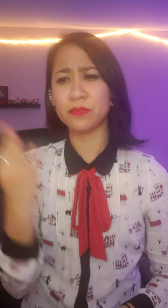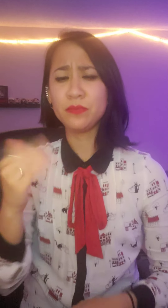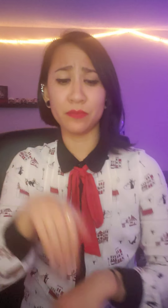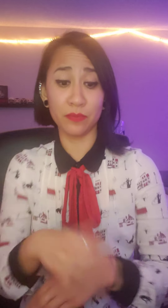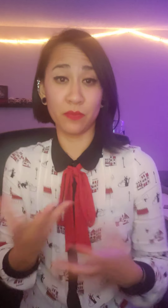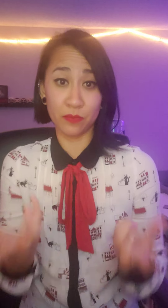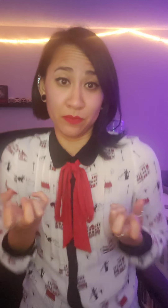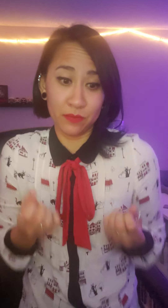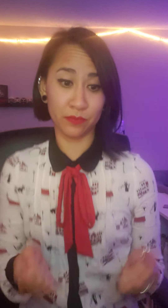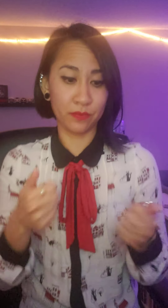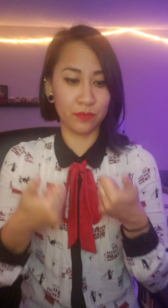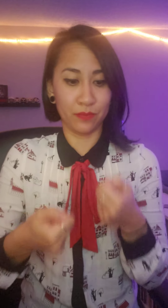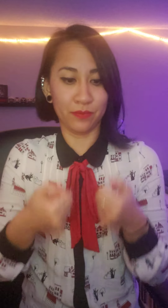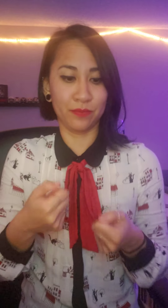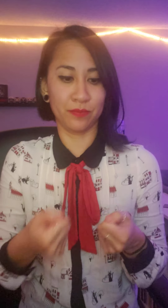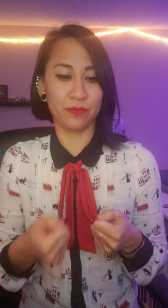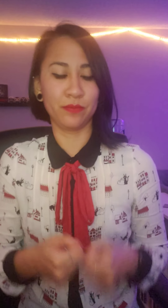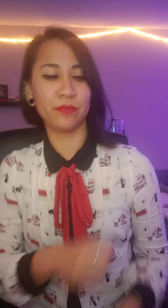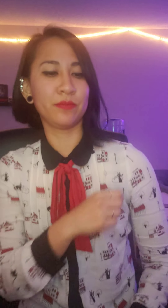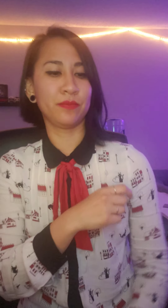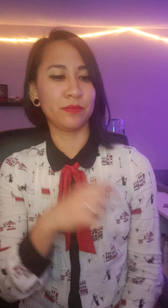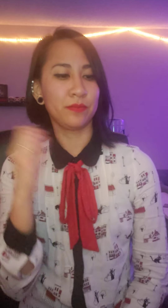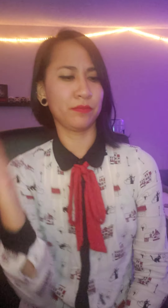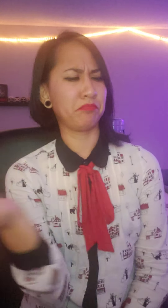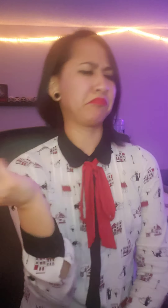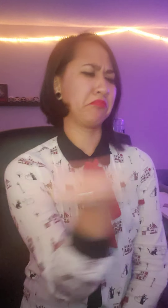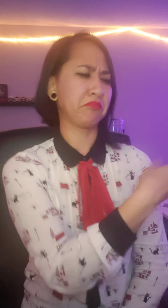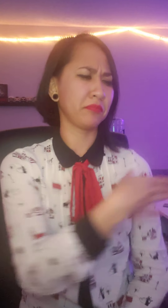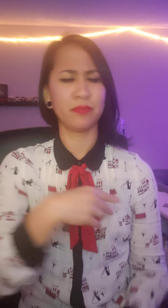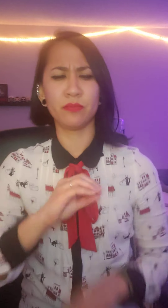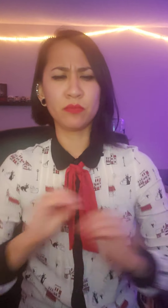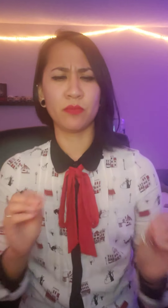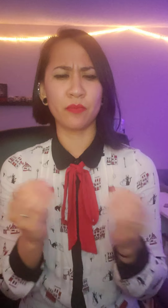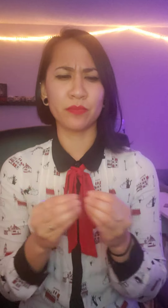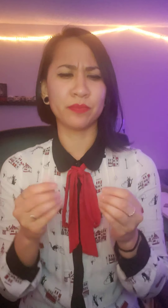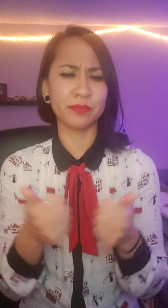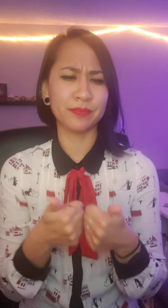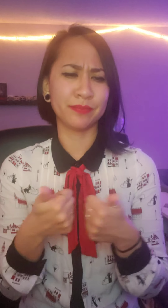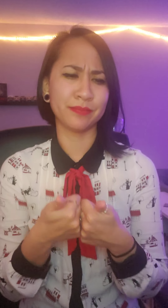Friday night, what you wanna do? Solo Halo 2? Sacrifice, no more Xbox Live in the room